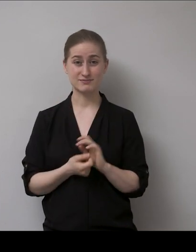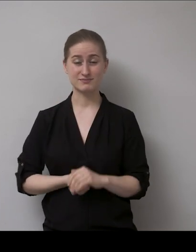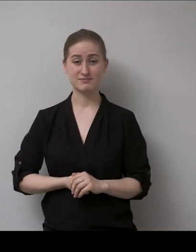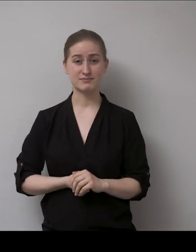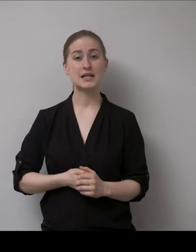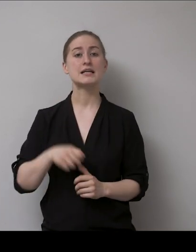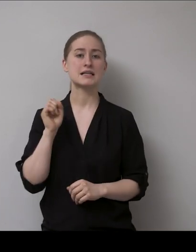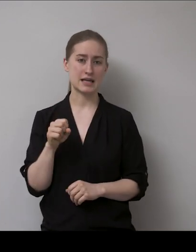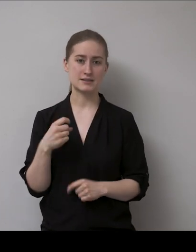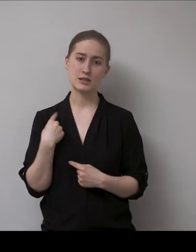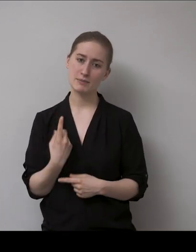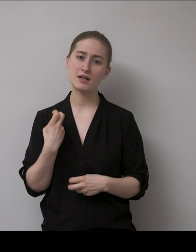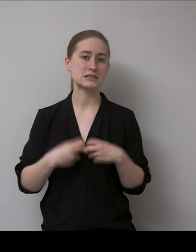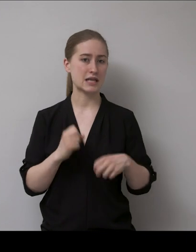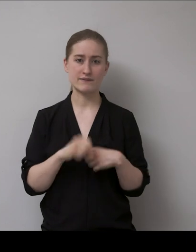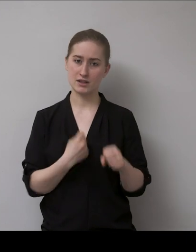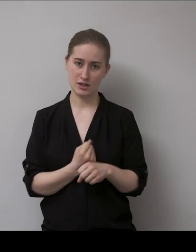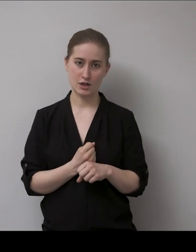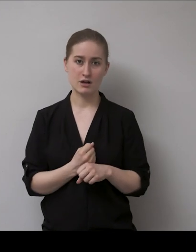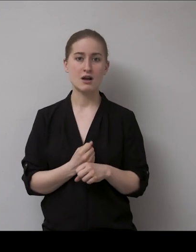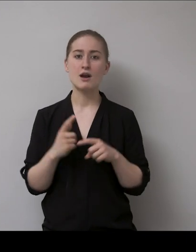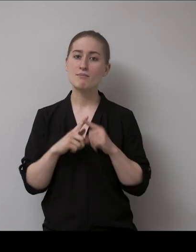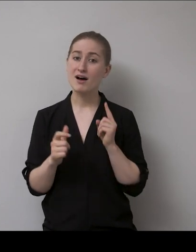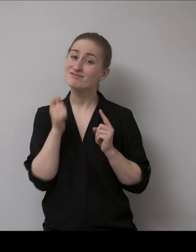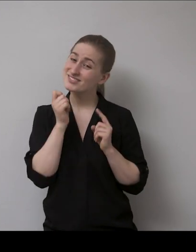Yes, it's been a tough year, but it hasn't been all bad.